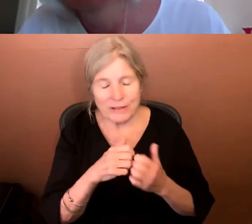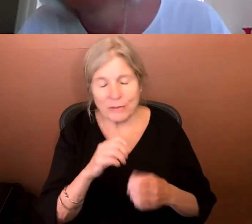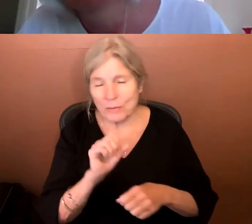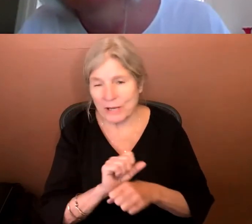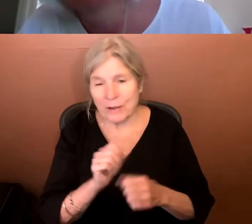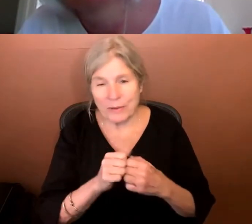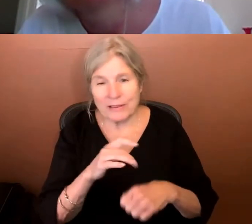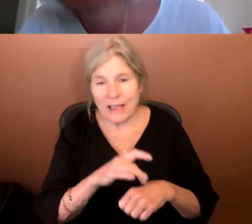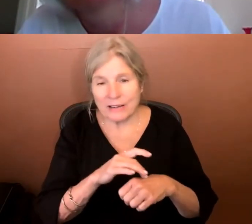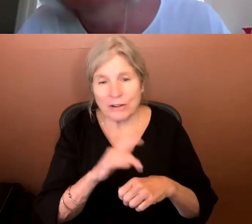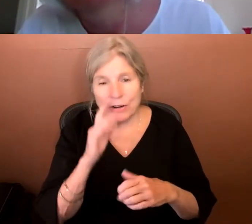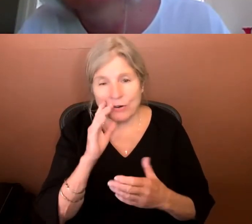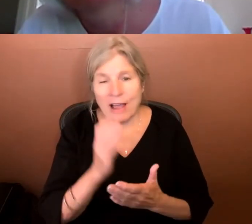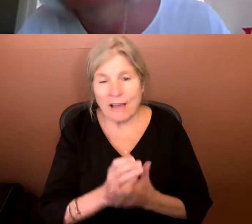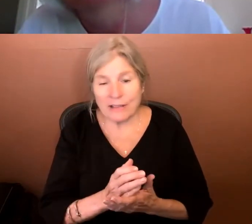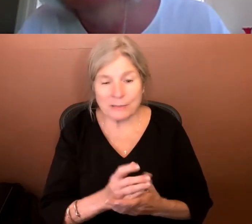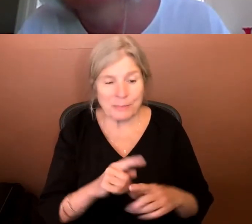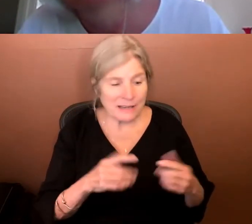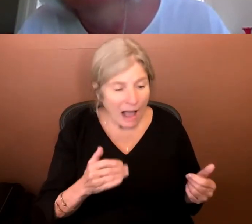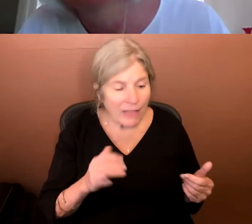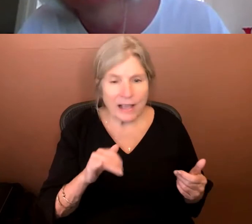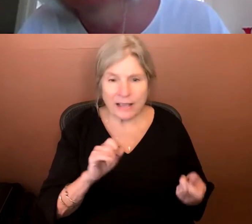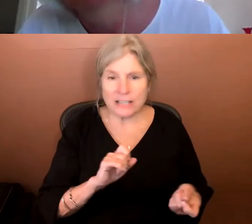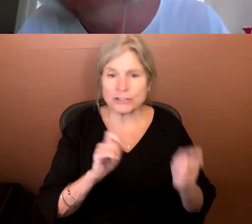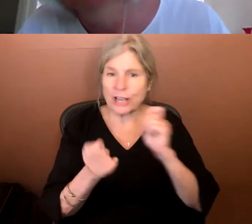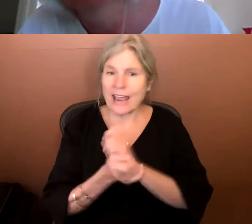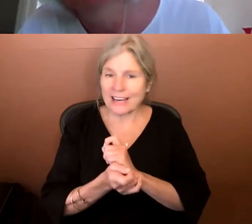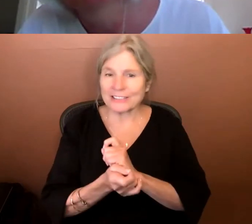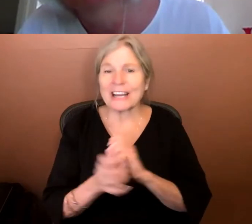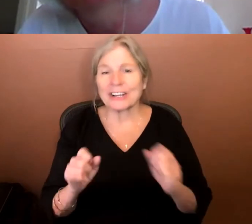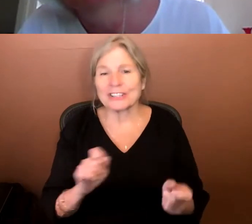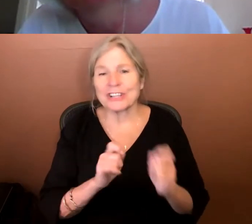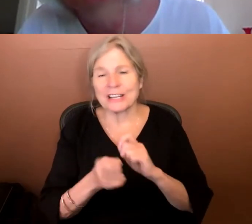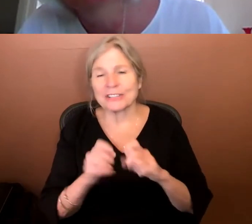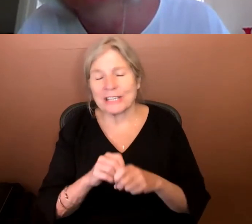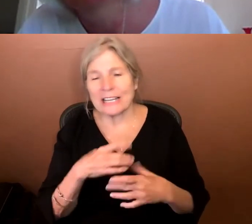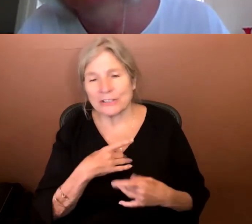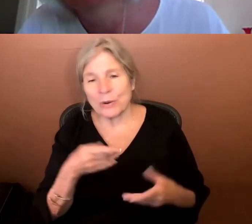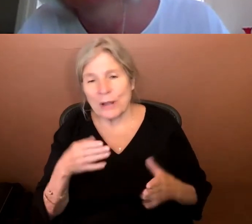at a point where that can change and it can change in some interesting ways. Now we're in a position where we